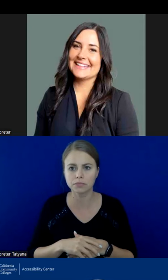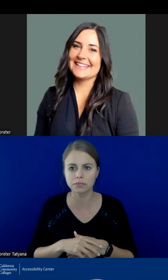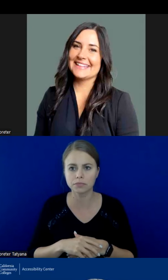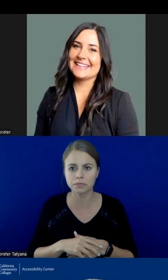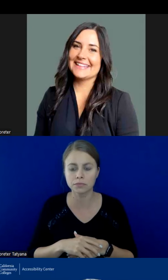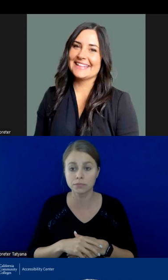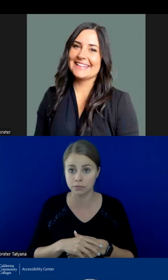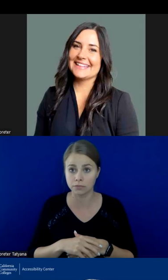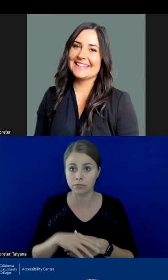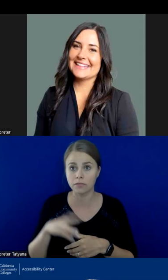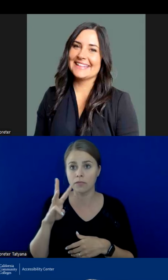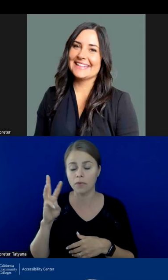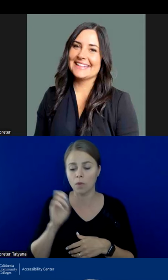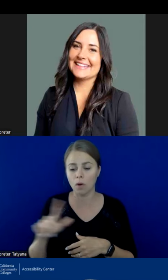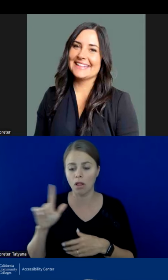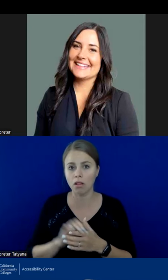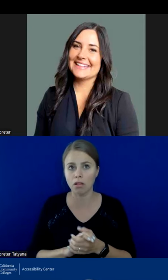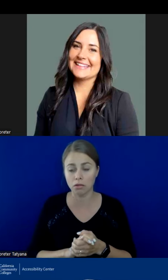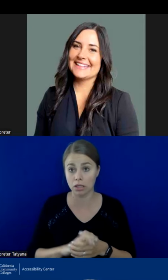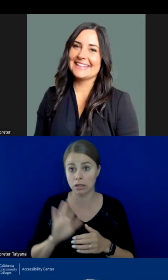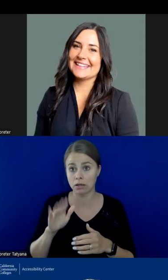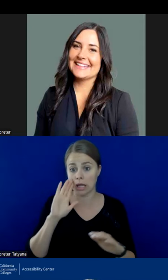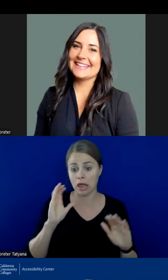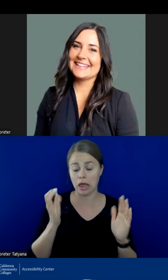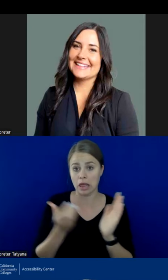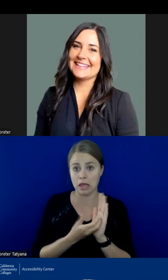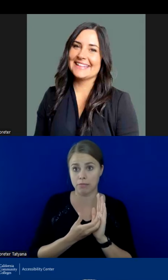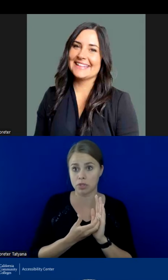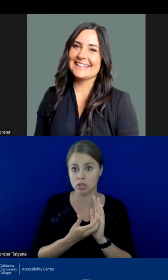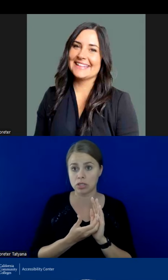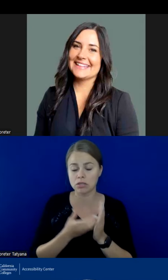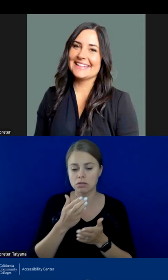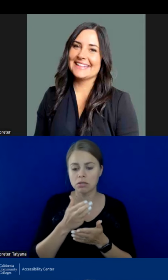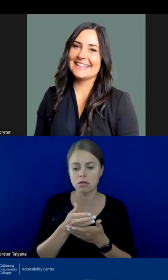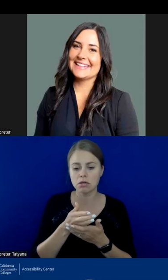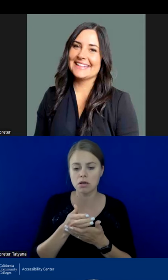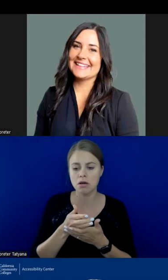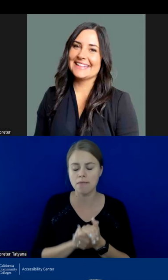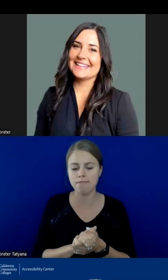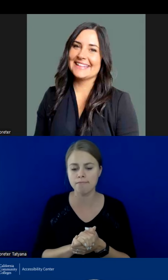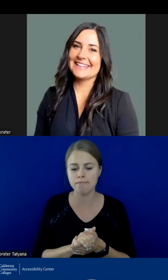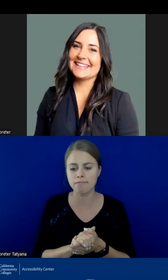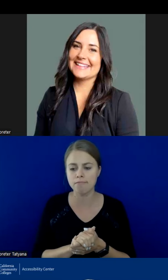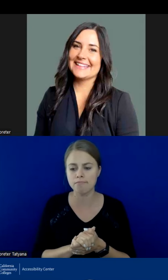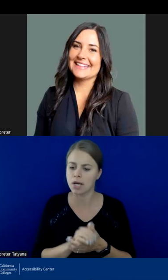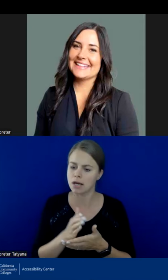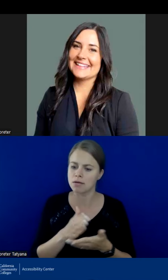Well, the images in some ways it's, first example that comes